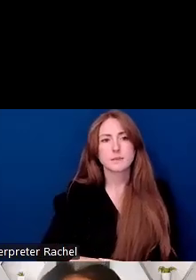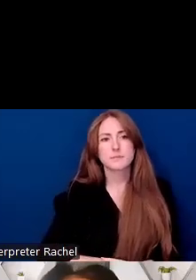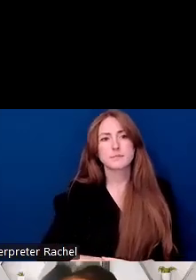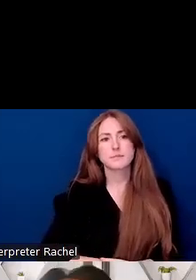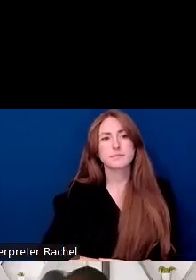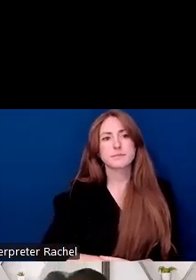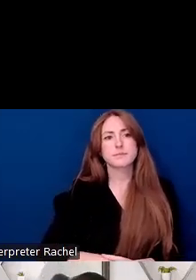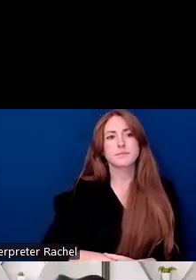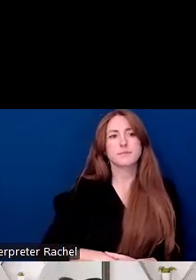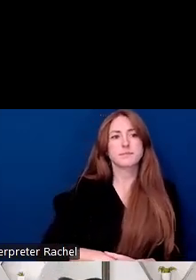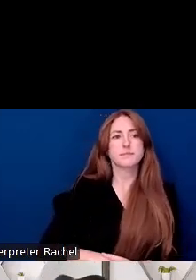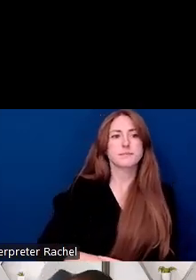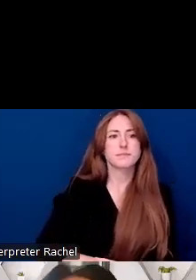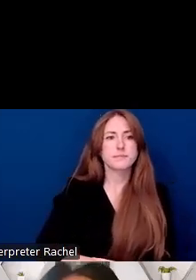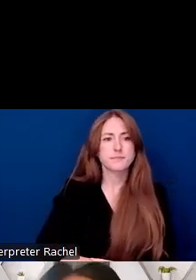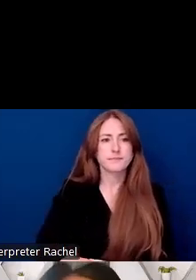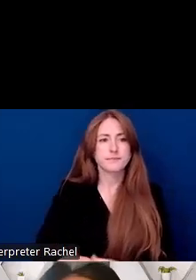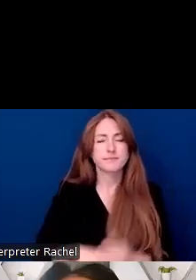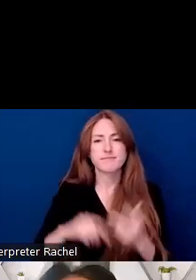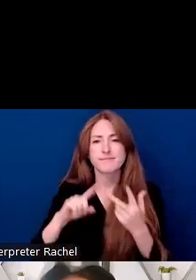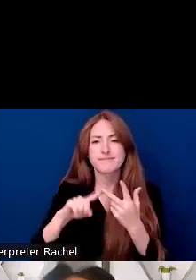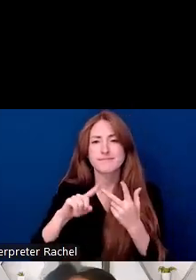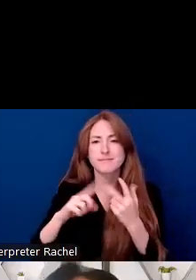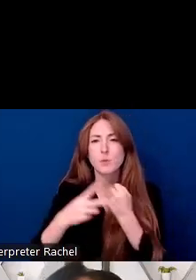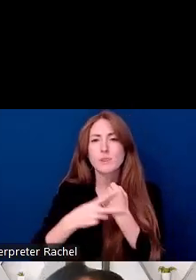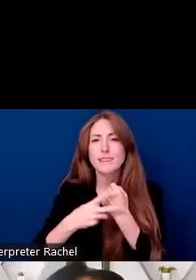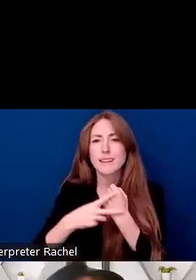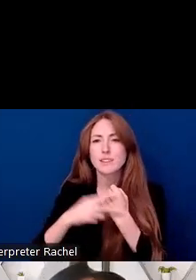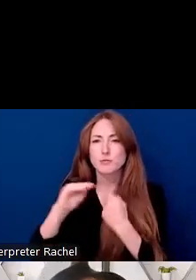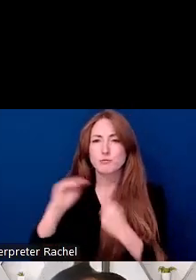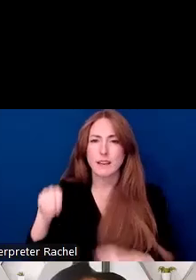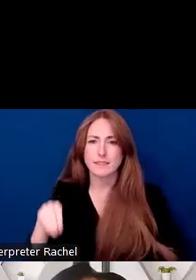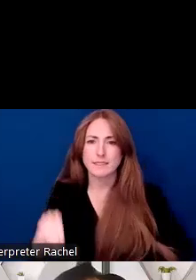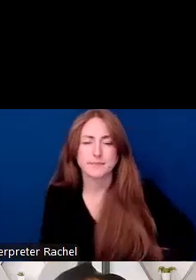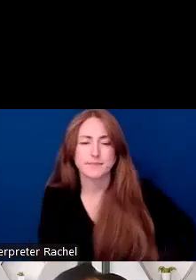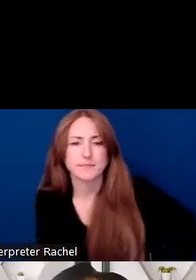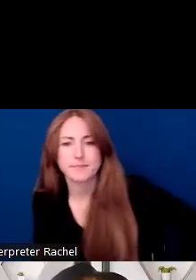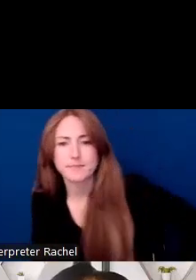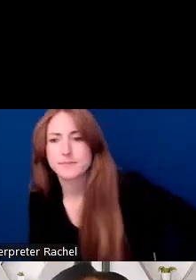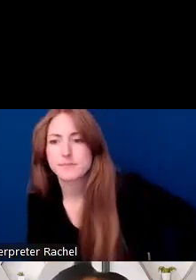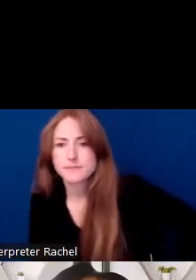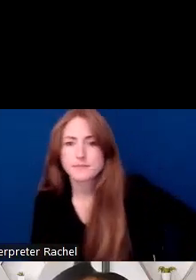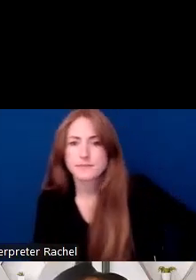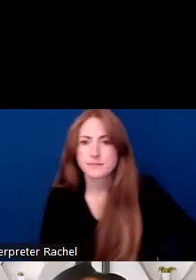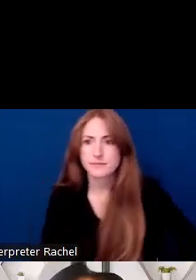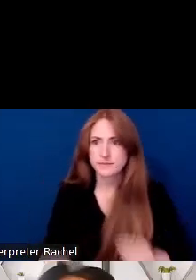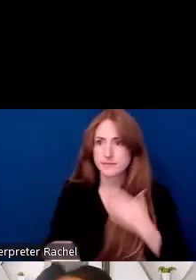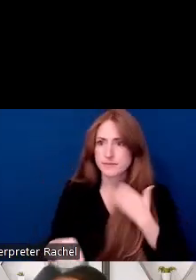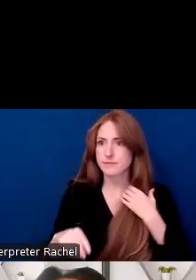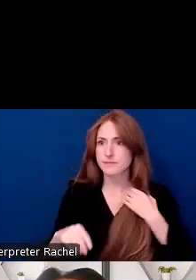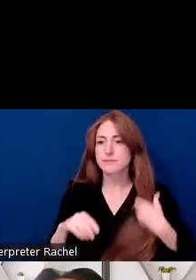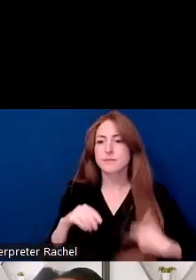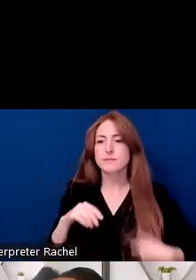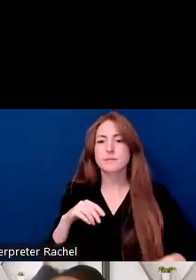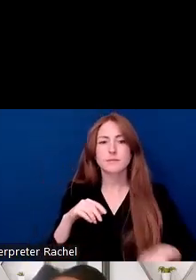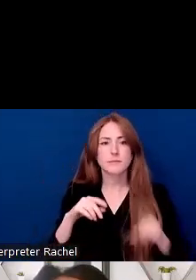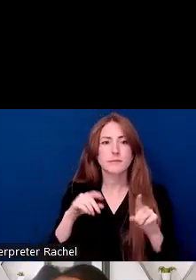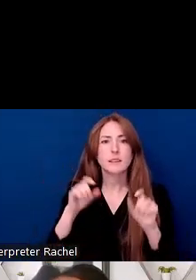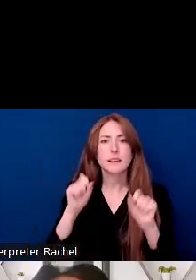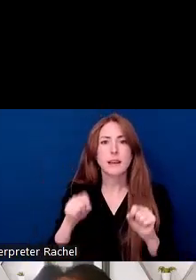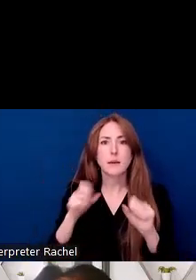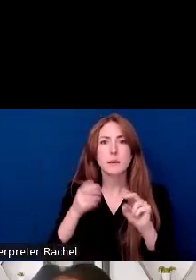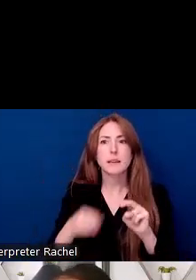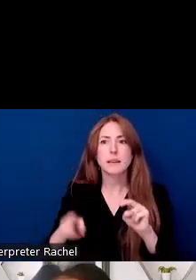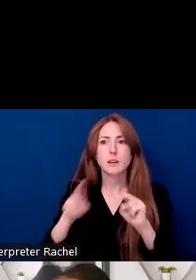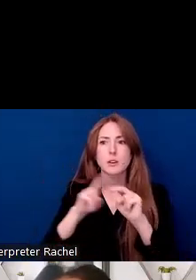And lastly, for retentional rate for the study related it can be increased by 61% - sorry by